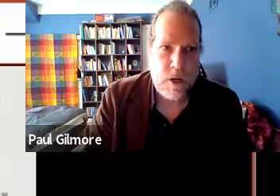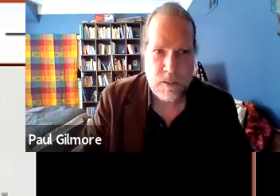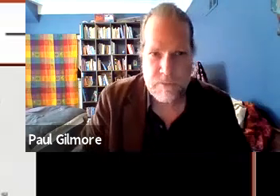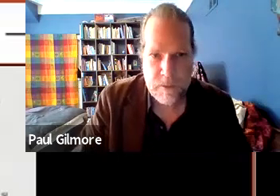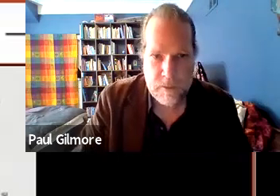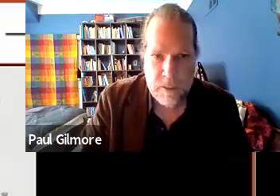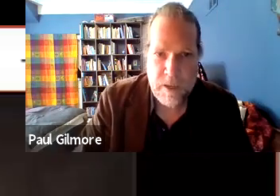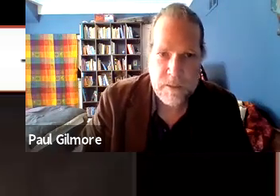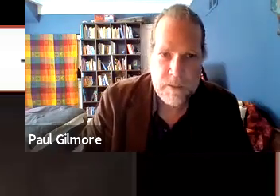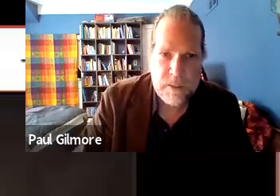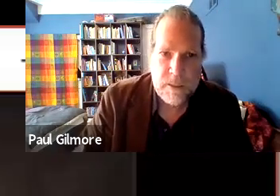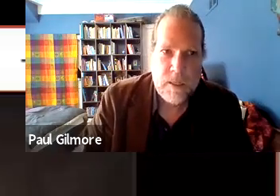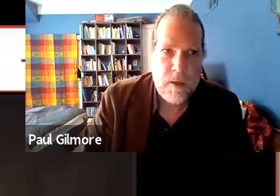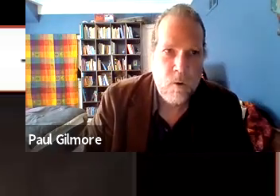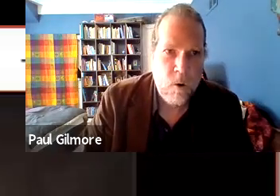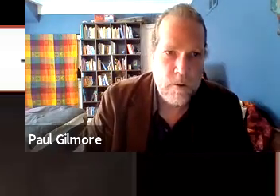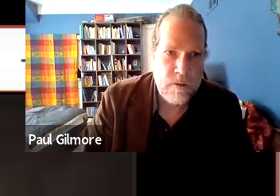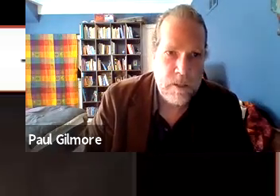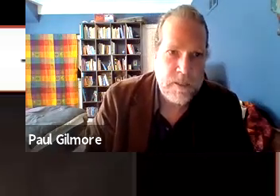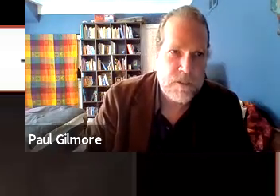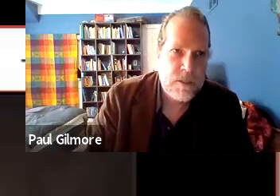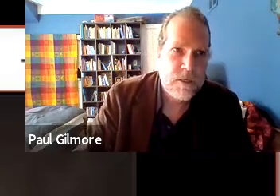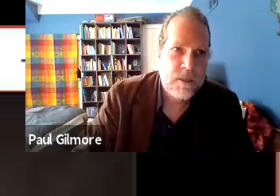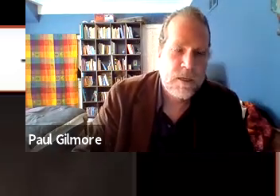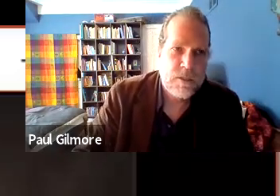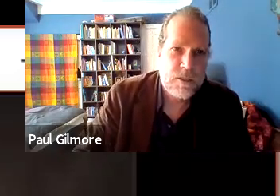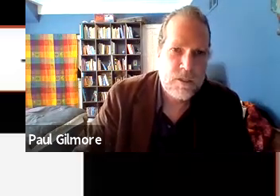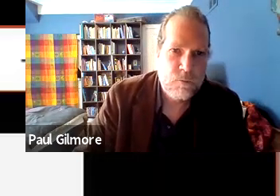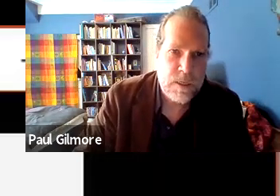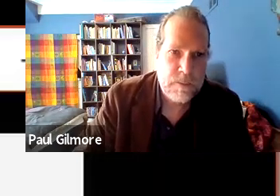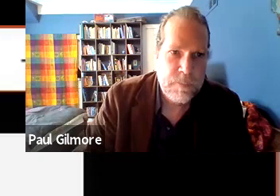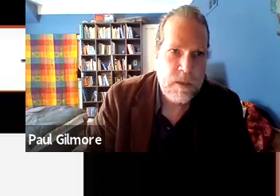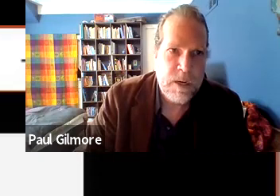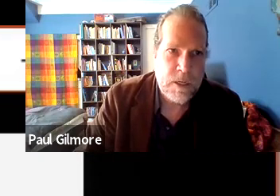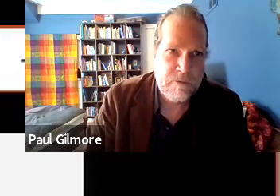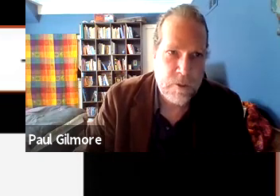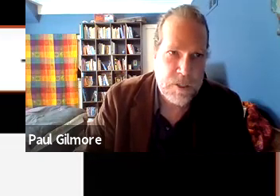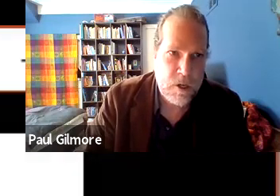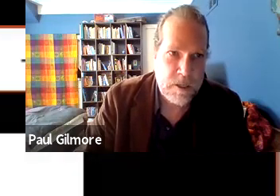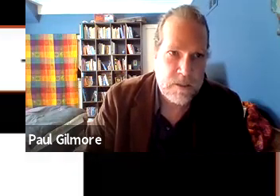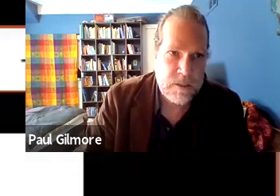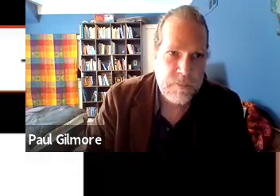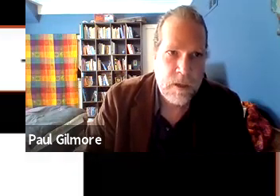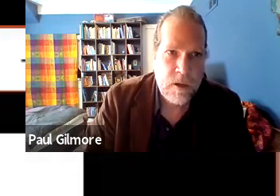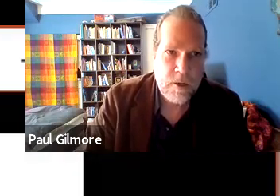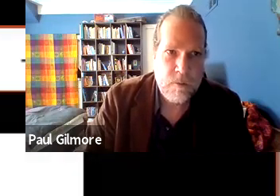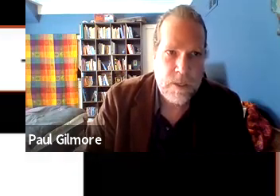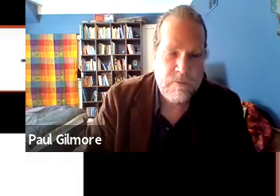Charlottesville event or the latest, just this week, the America first caucus arguing